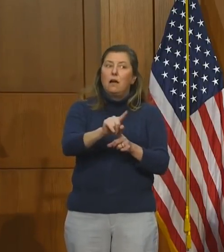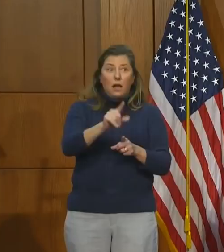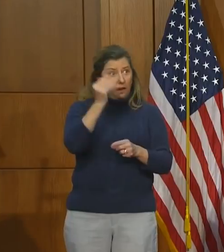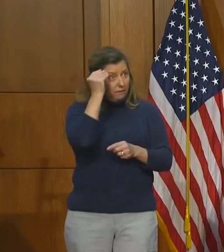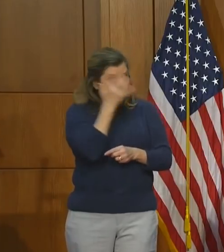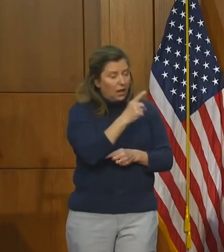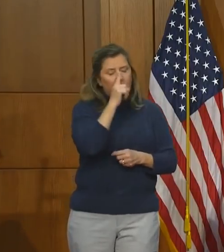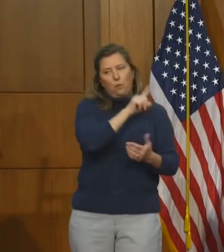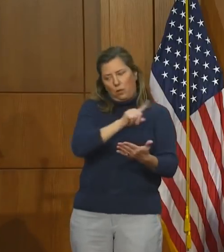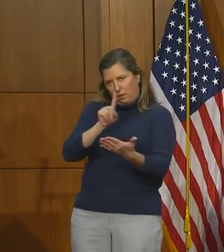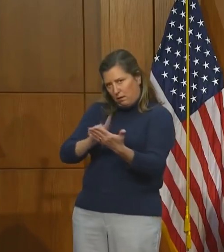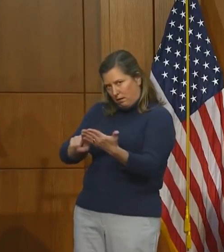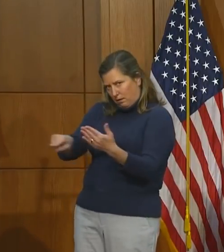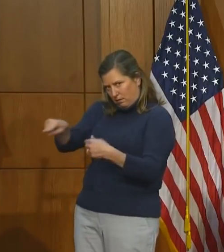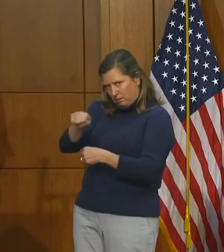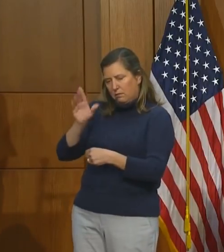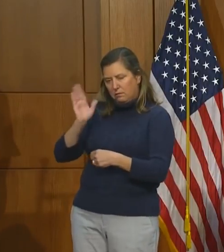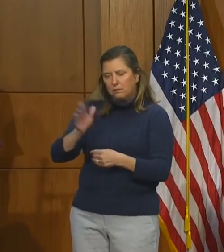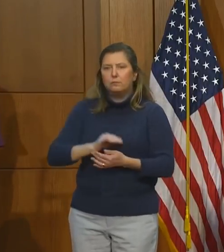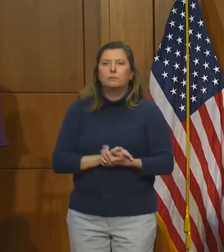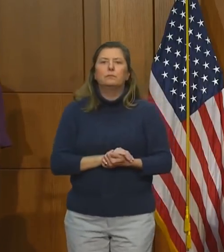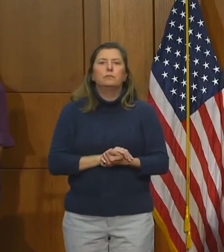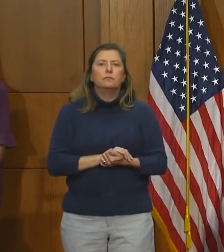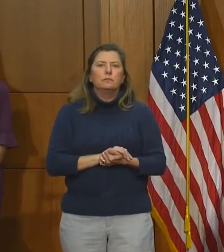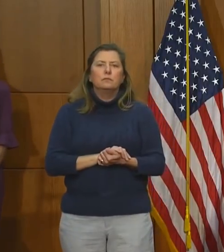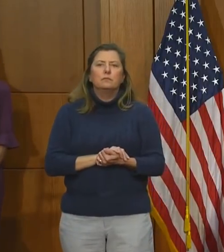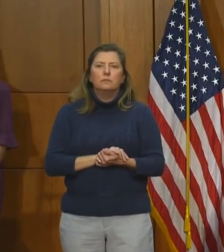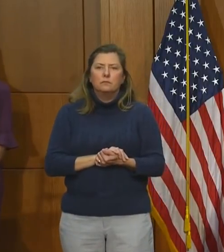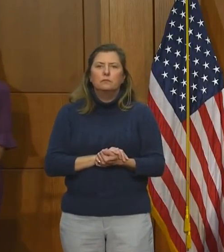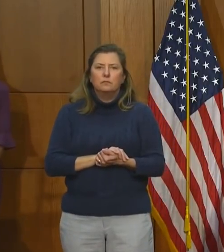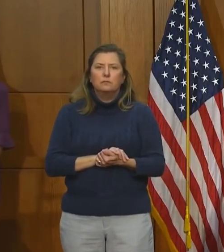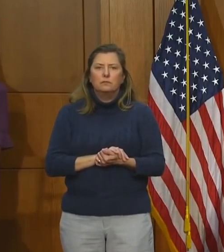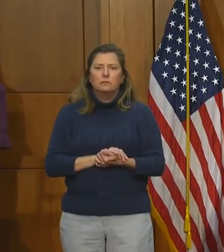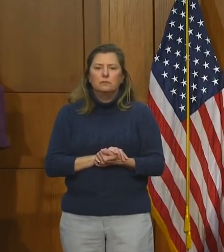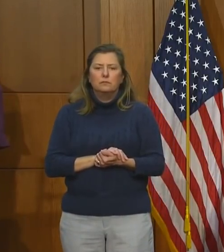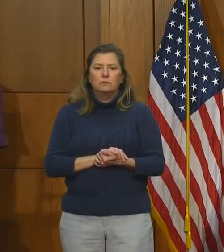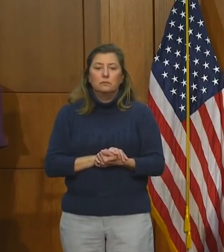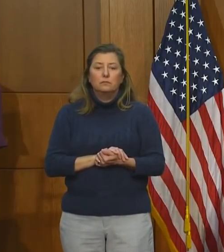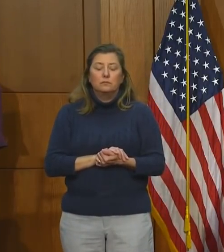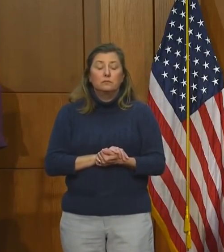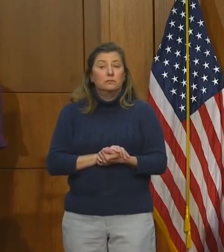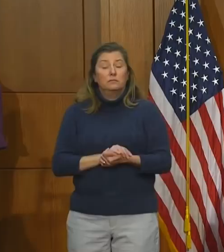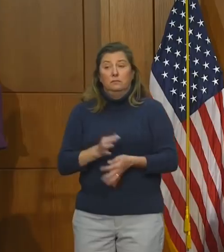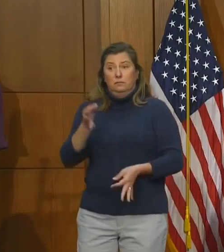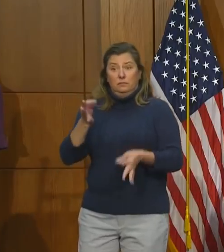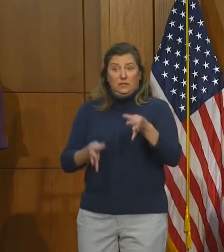OUR DEPARTMENT OF LABOR AND INDUSTRY ALSO REFERRED TO AS DOLLY AND THAT THEY WILL